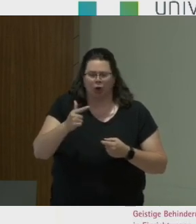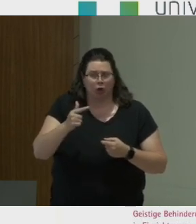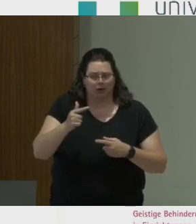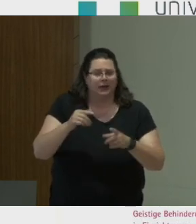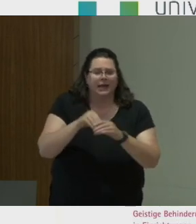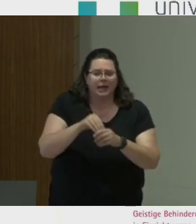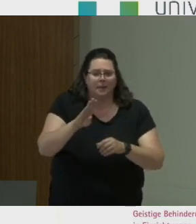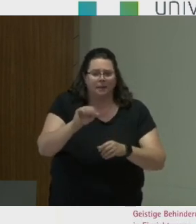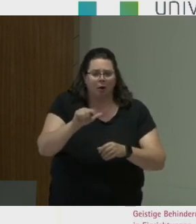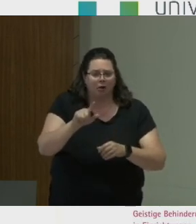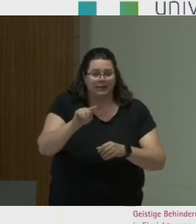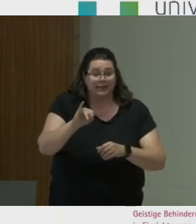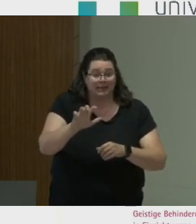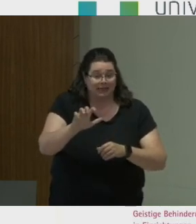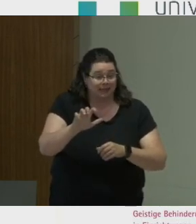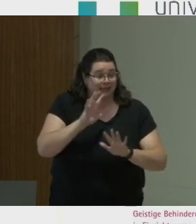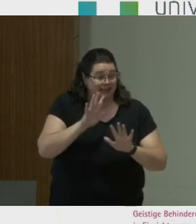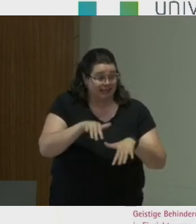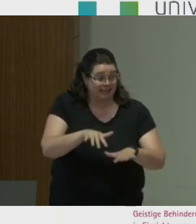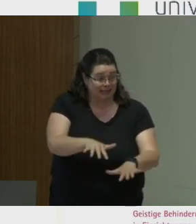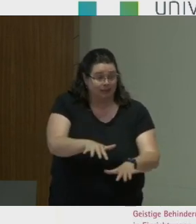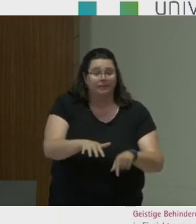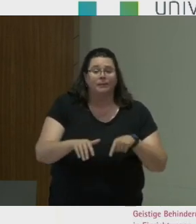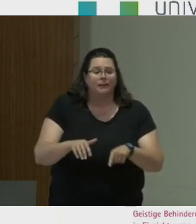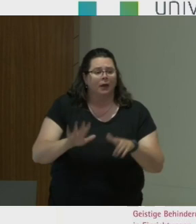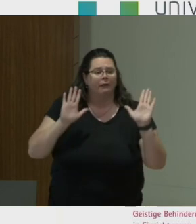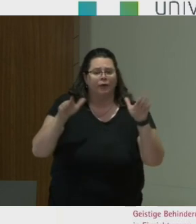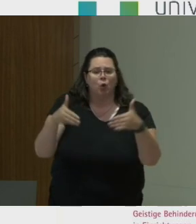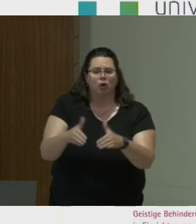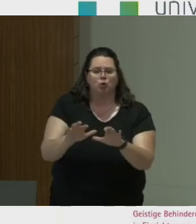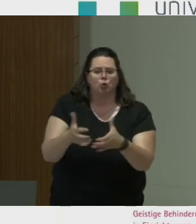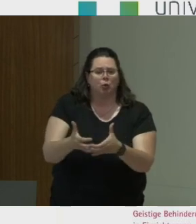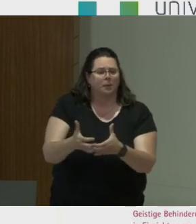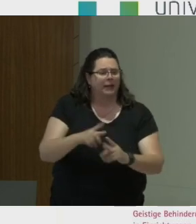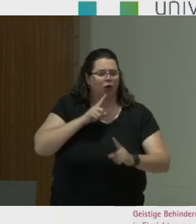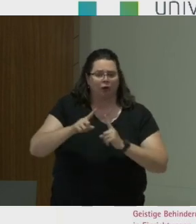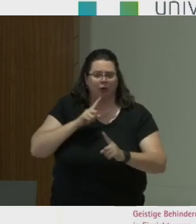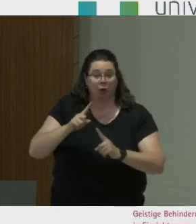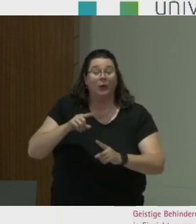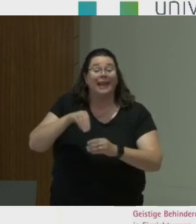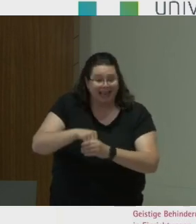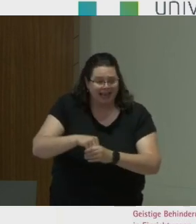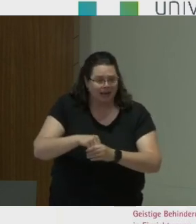And we did focus group interviews in institutions because the normal care